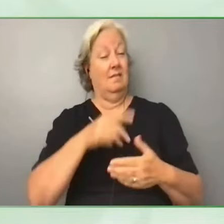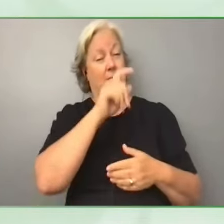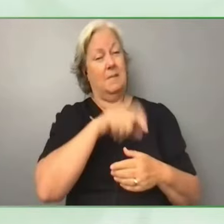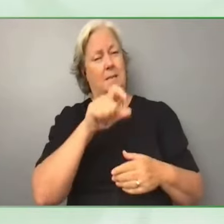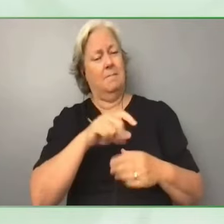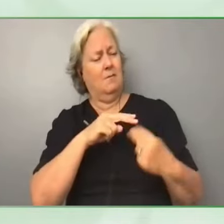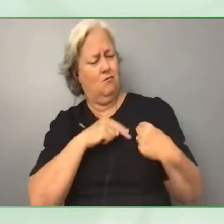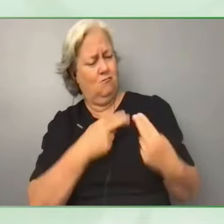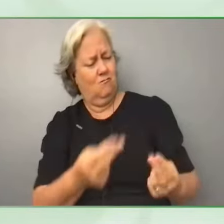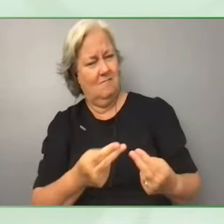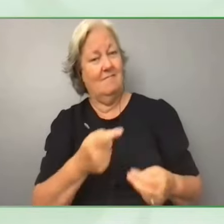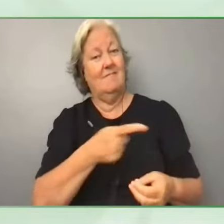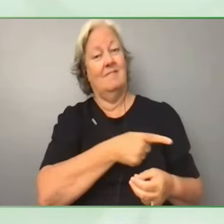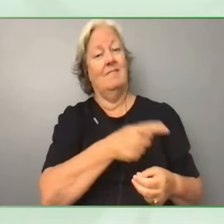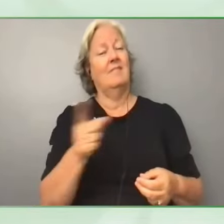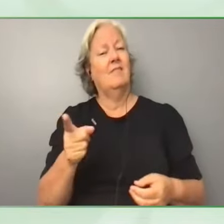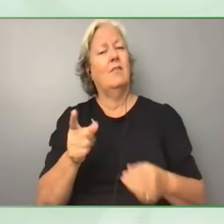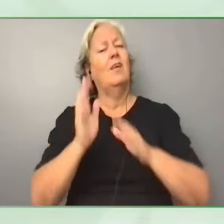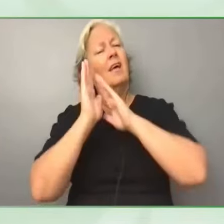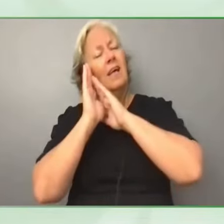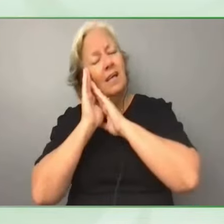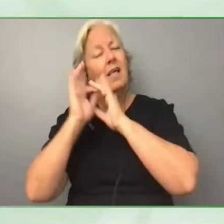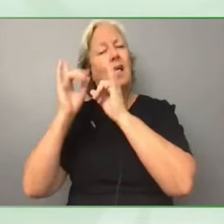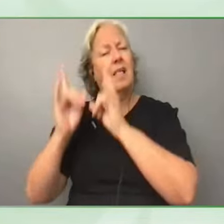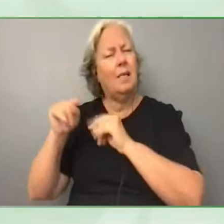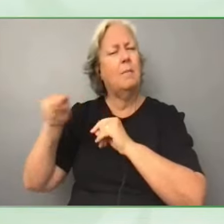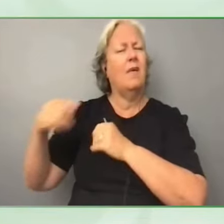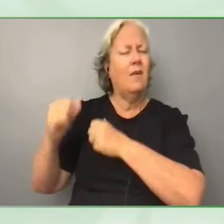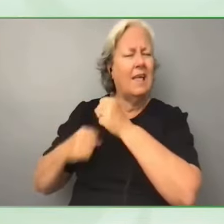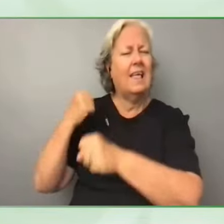in these institutions, segregated from society.